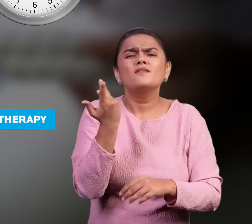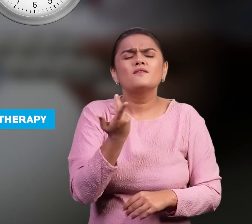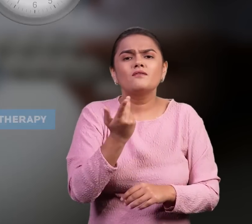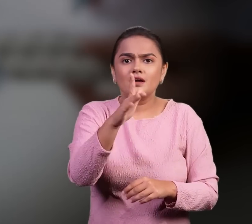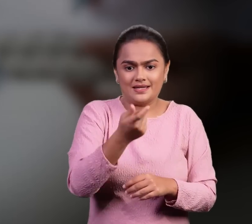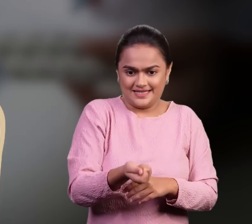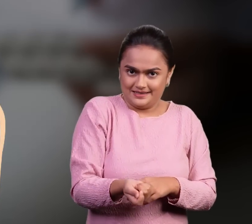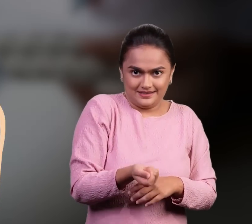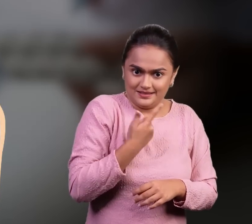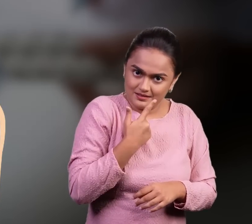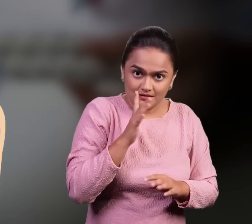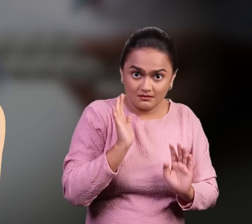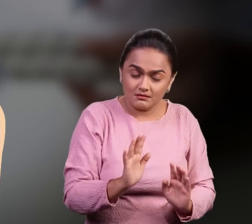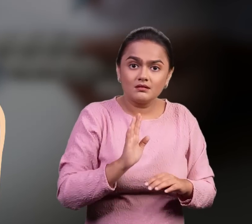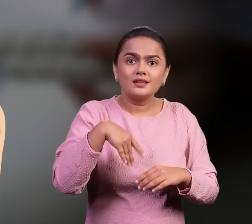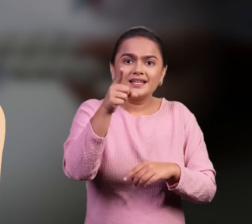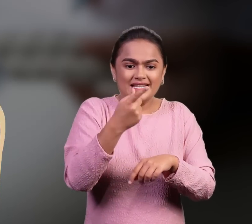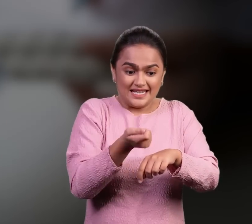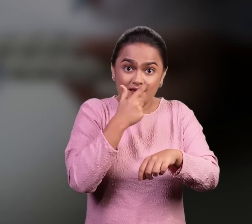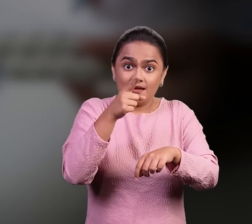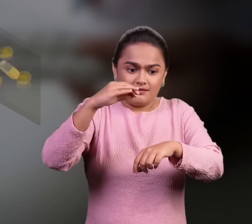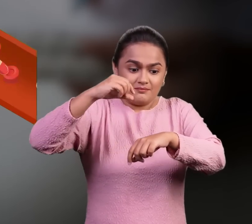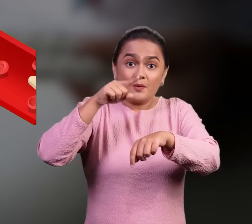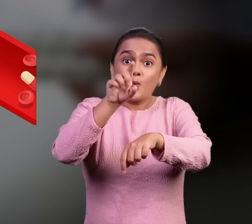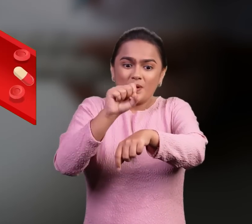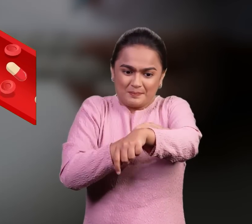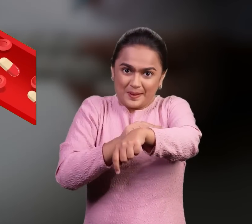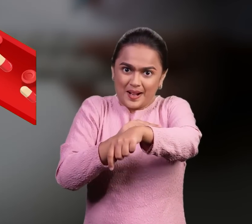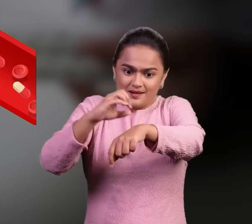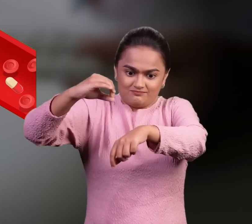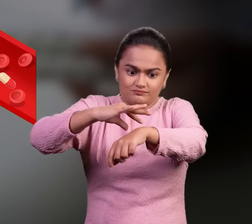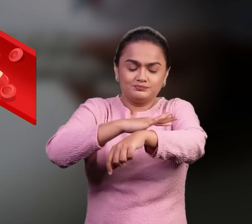When we take the medicine, a steady level in your blood is maintained.